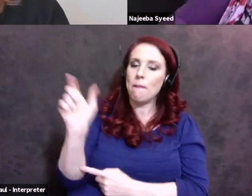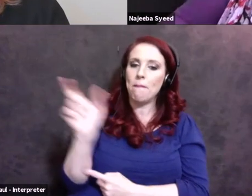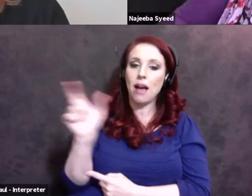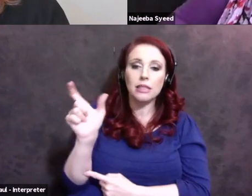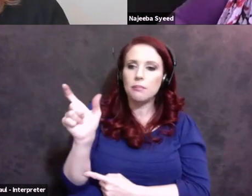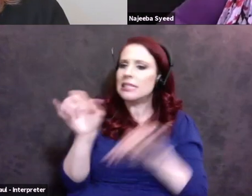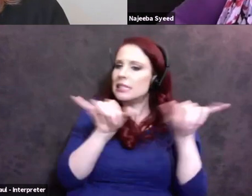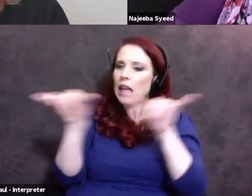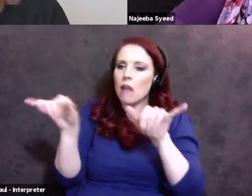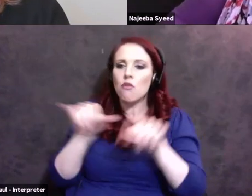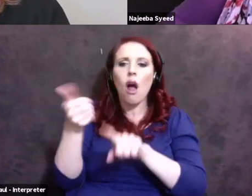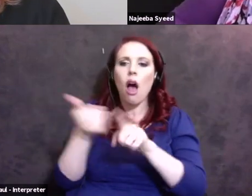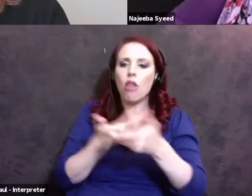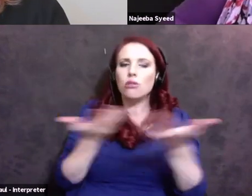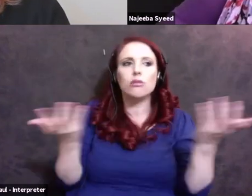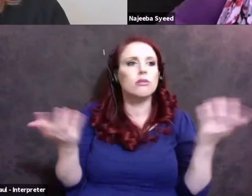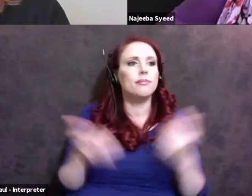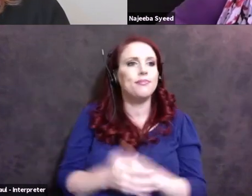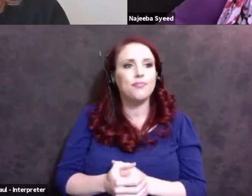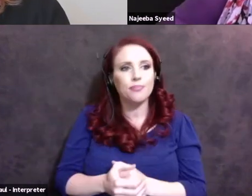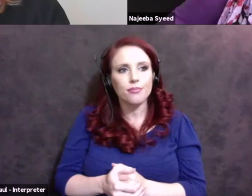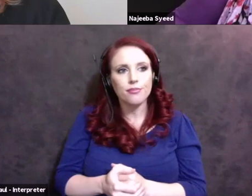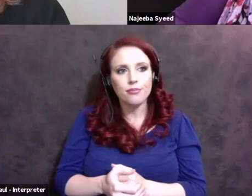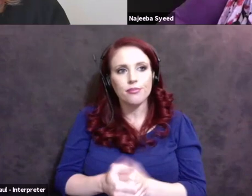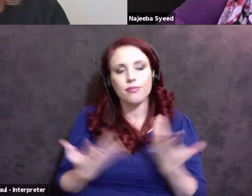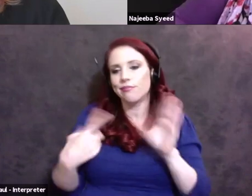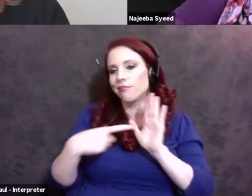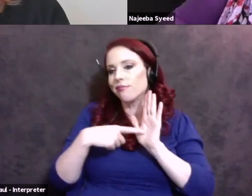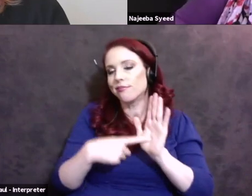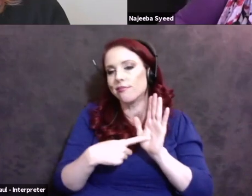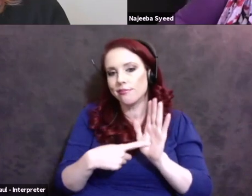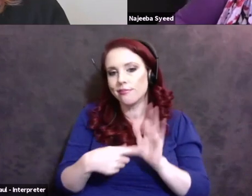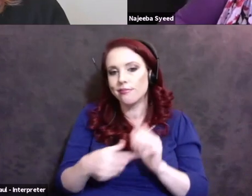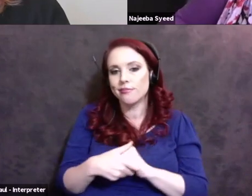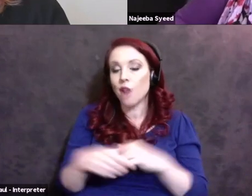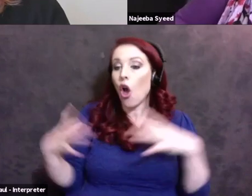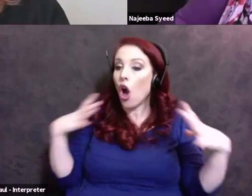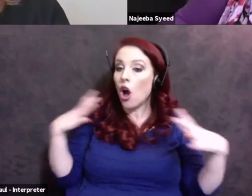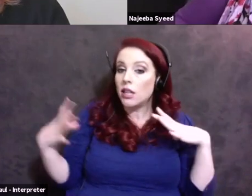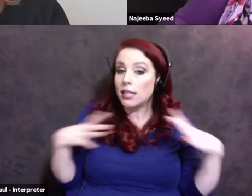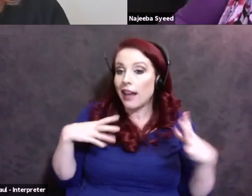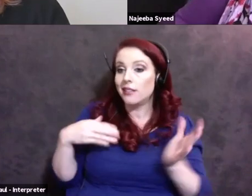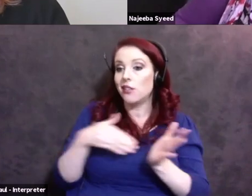others. You know, for instance, holidays are often a regular way.